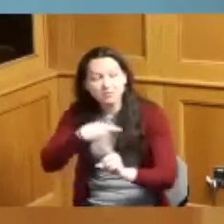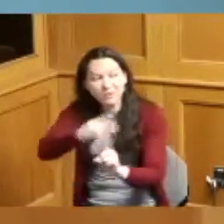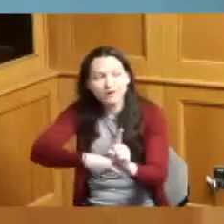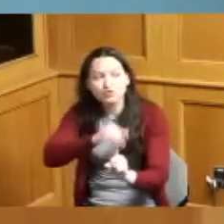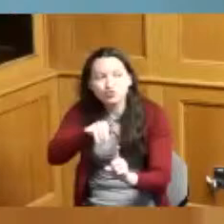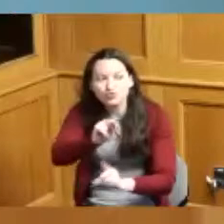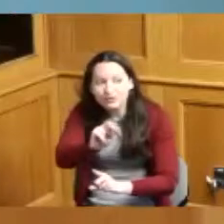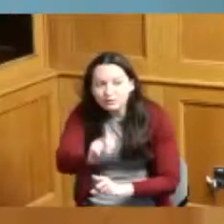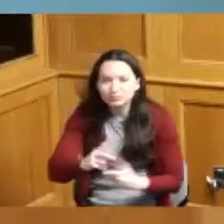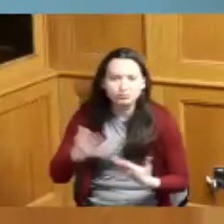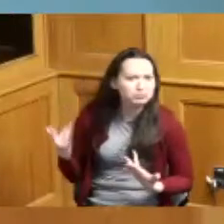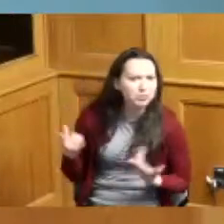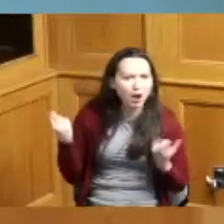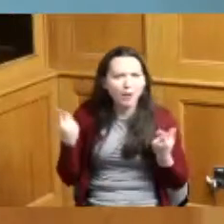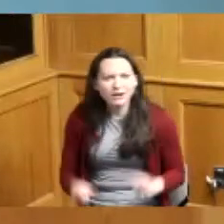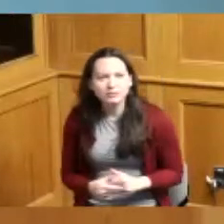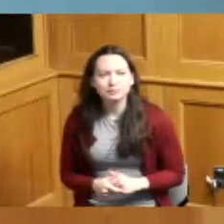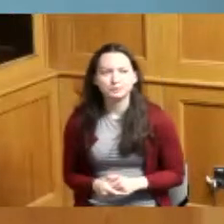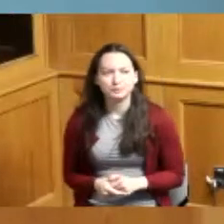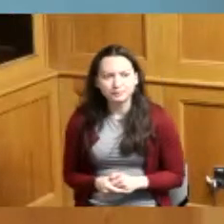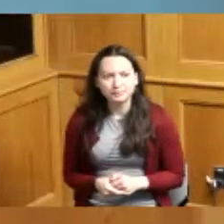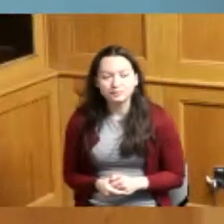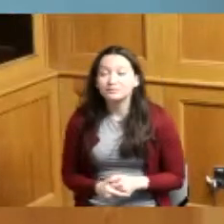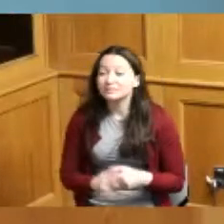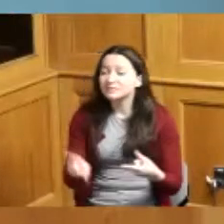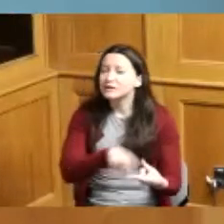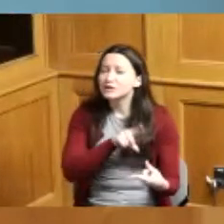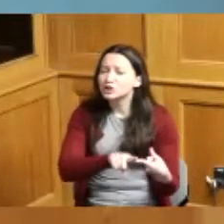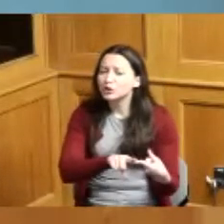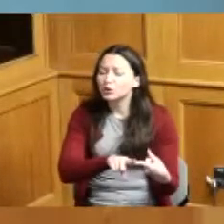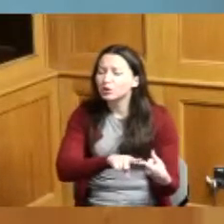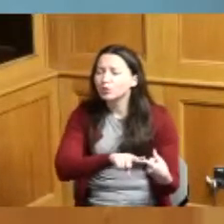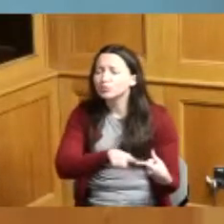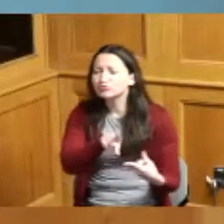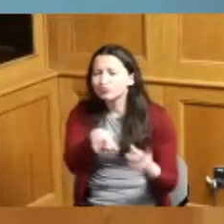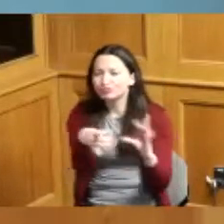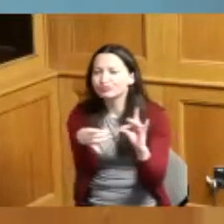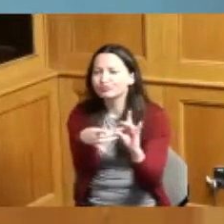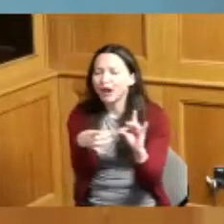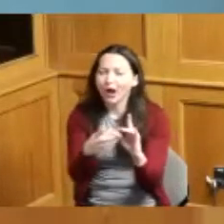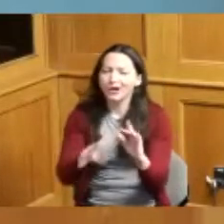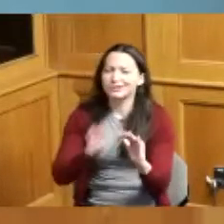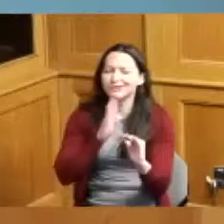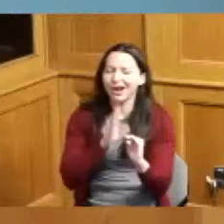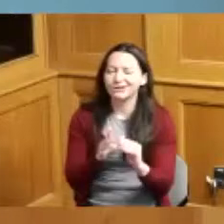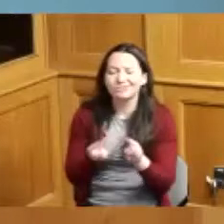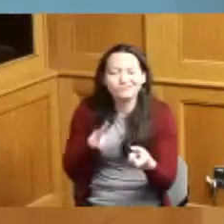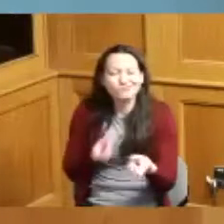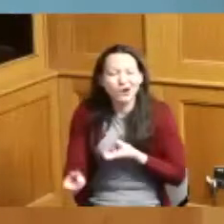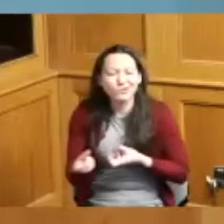more money or something but um until and as you were saying I had talked about a roller rink or um